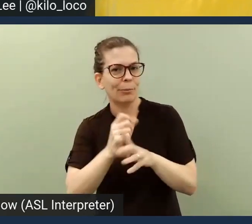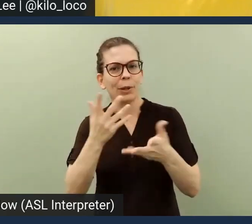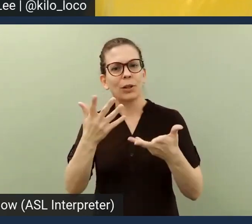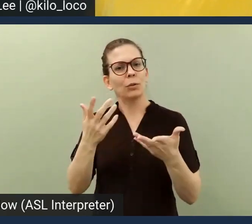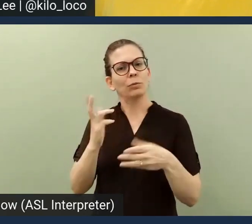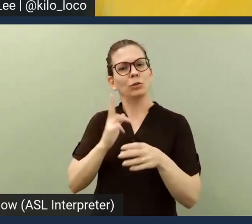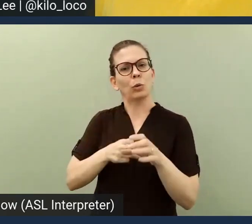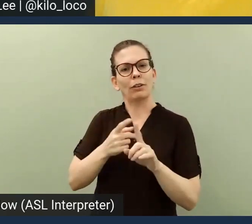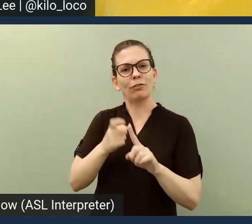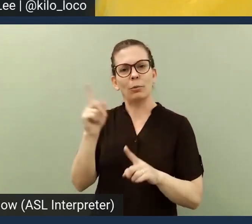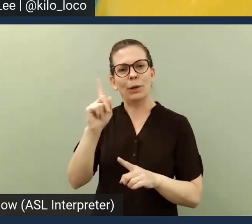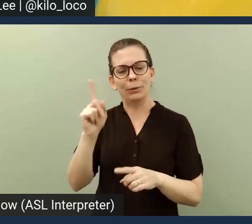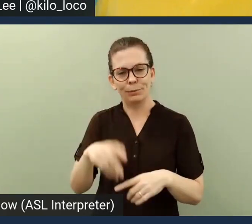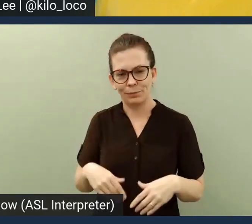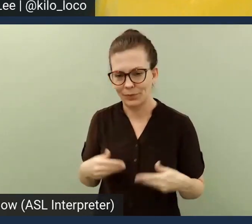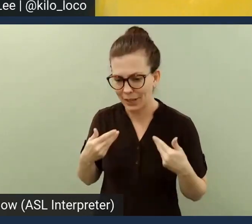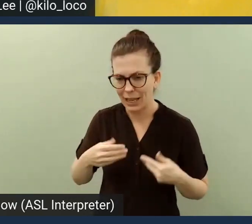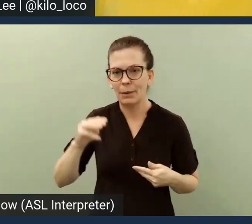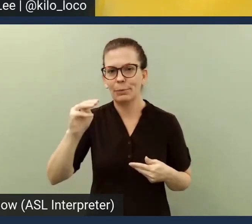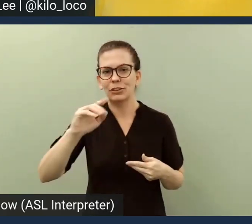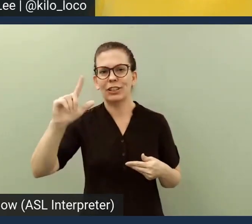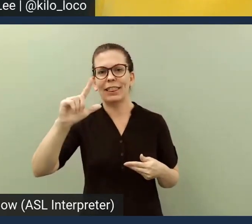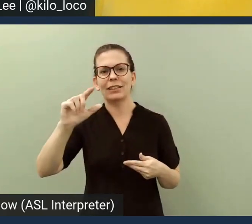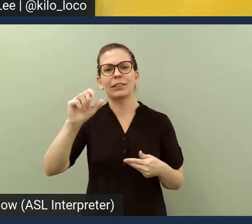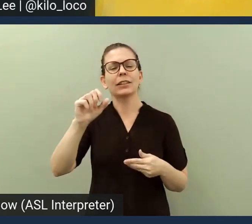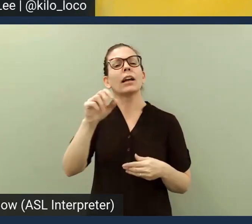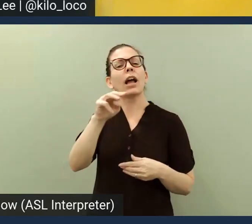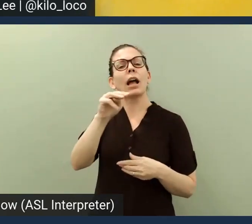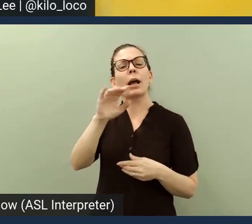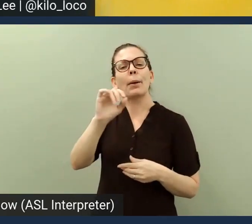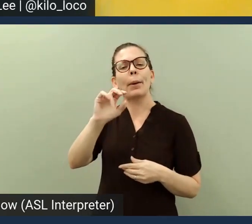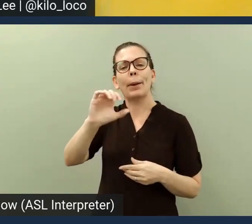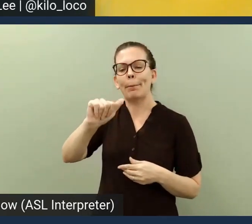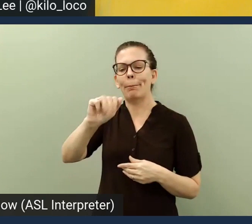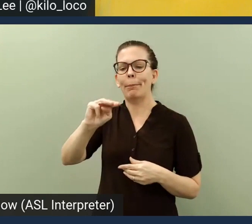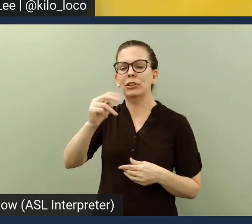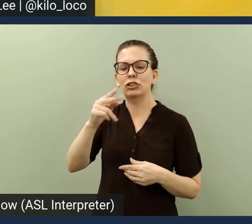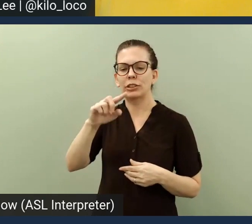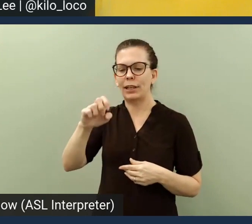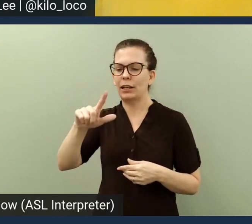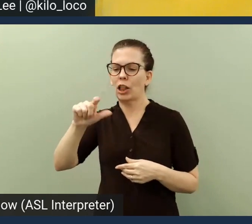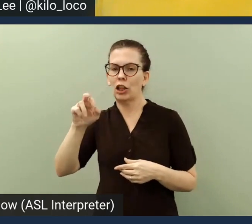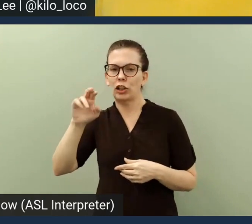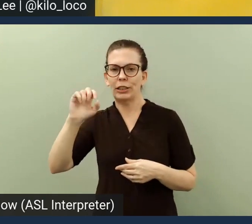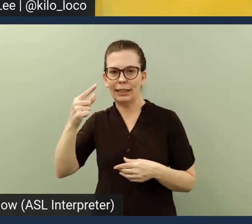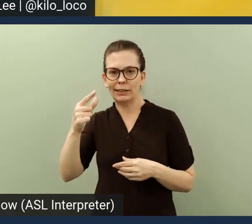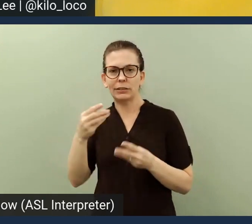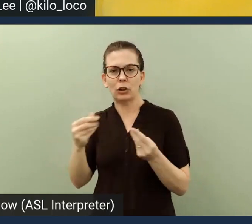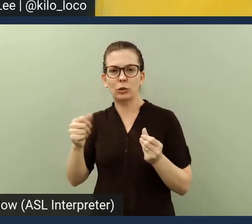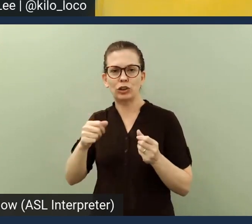Yeah, I'm a machine learning solution architecture, part of the SageMaker team. I focus heavily on machine learning operations,